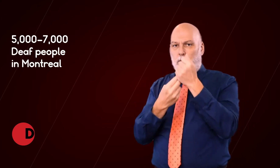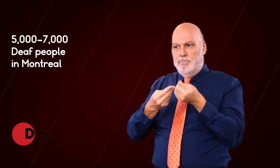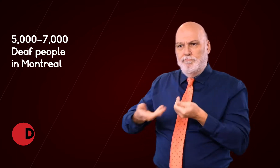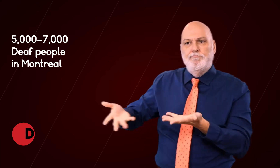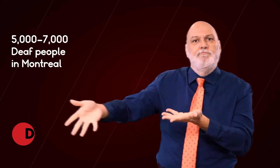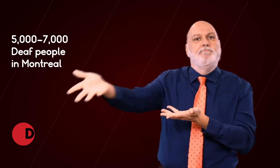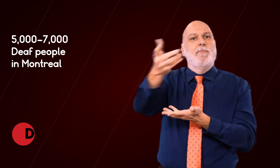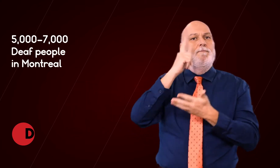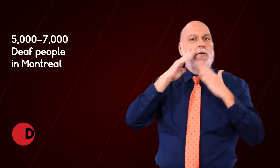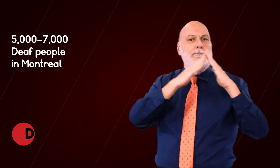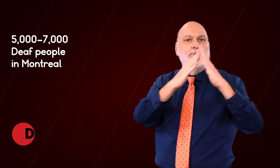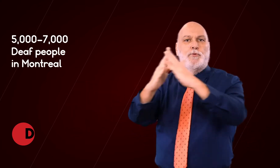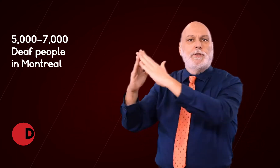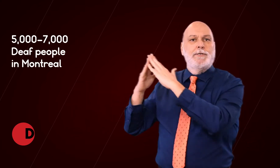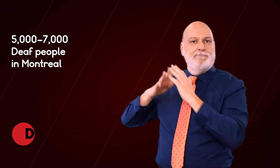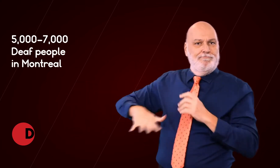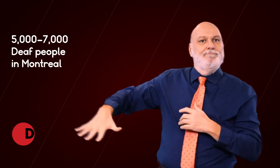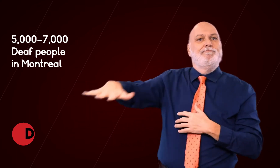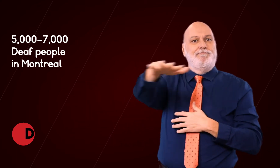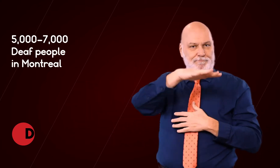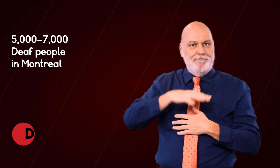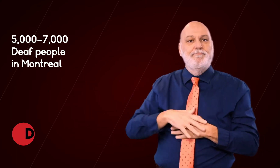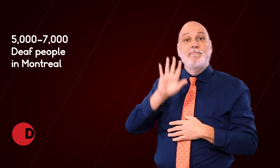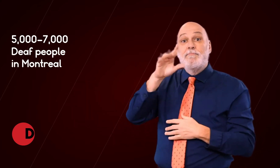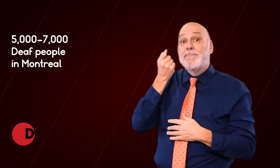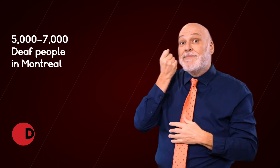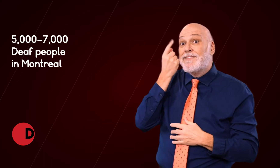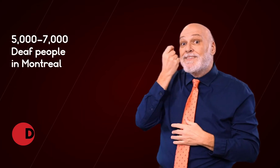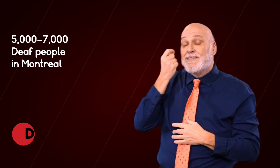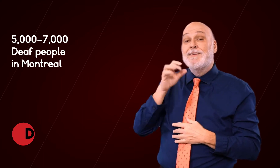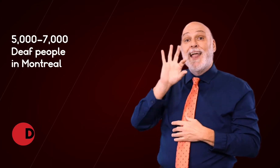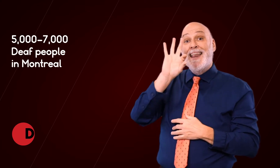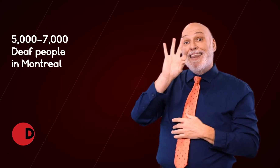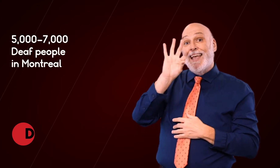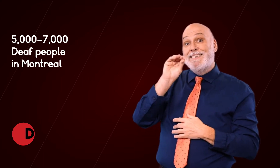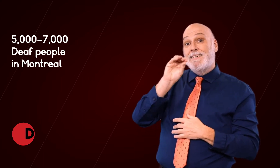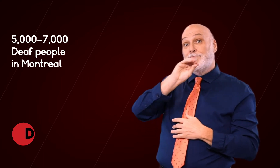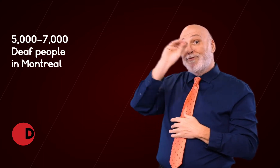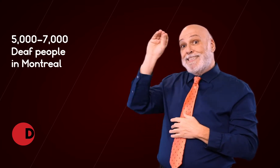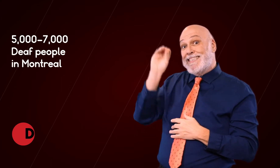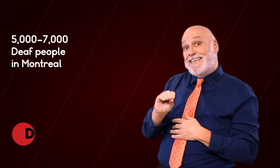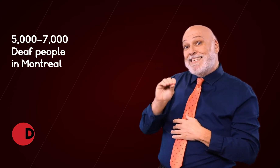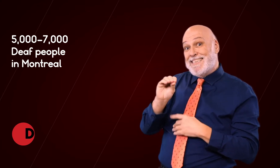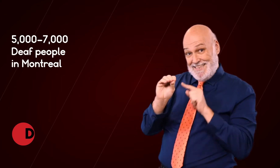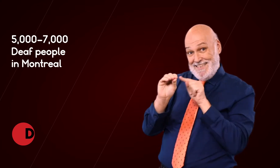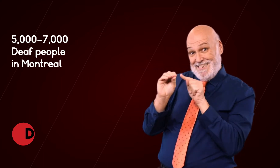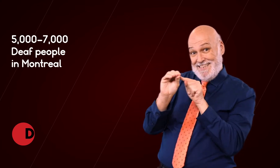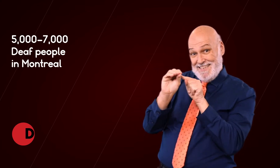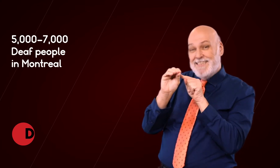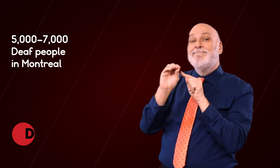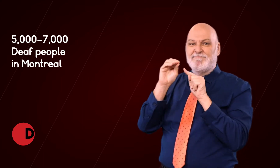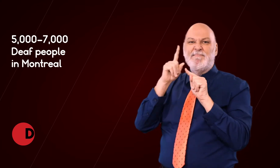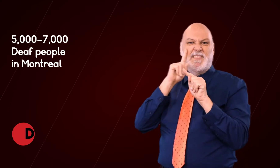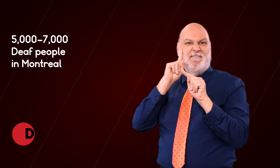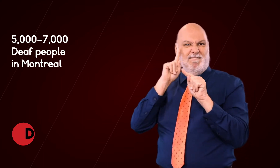and they serve both the LSQ and ASL communities.